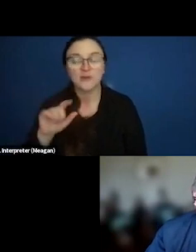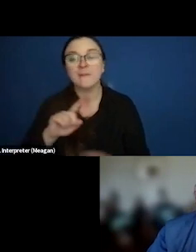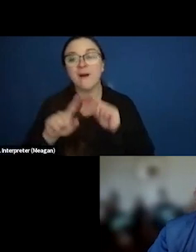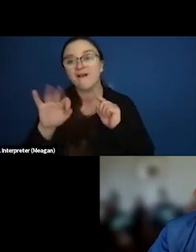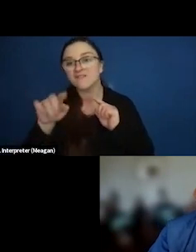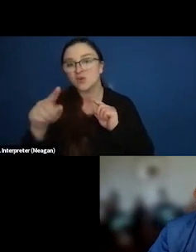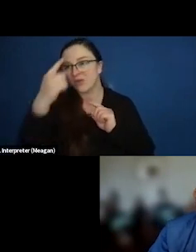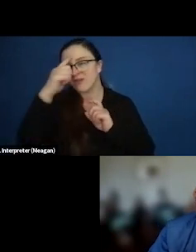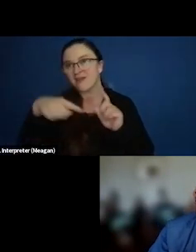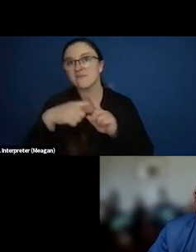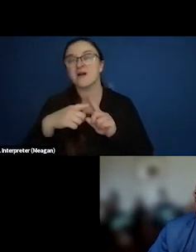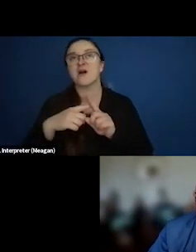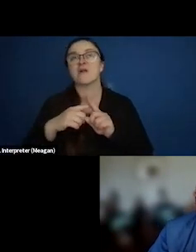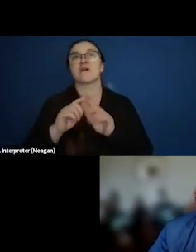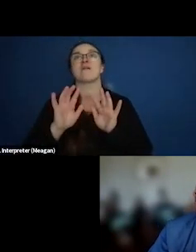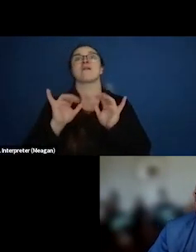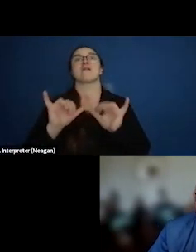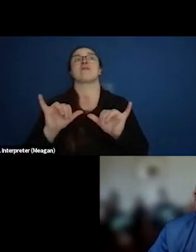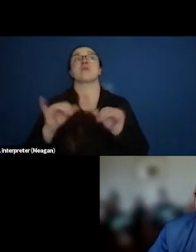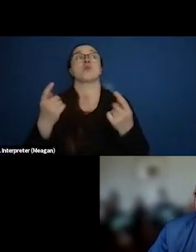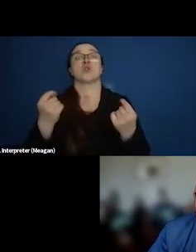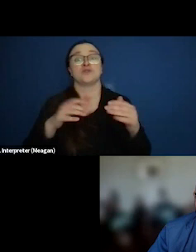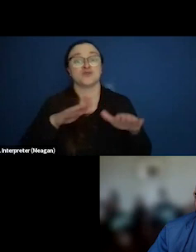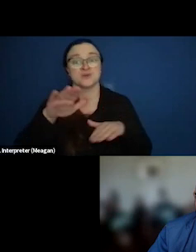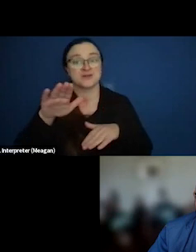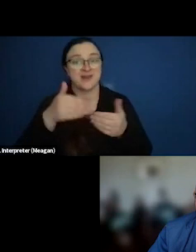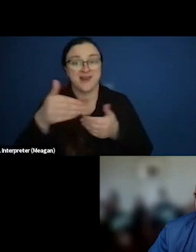"Oh, my gosh, what do I do next to get from where we are now